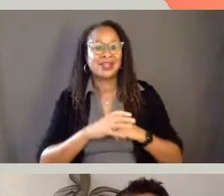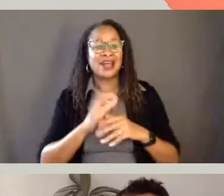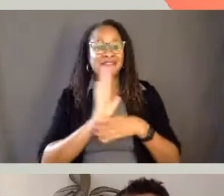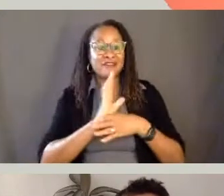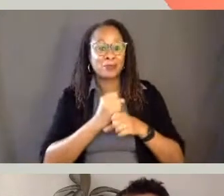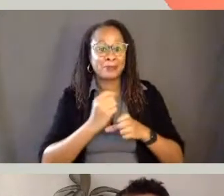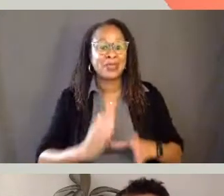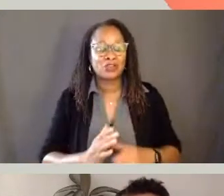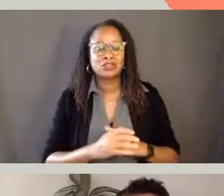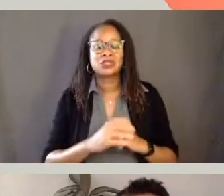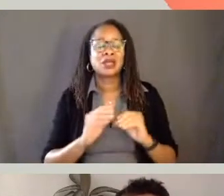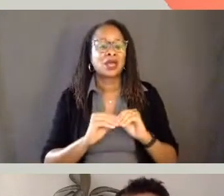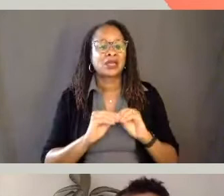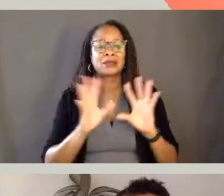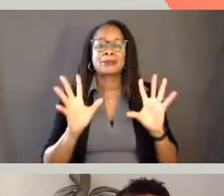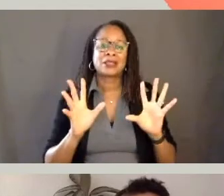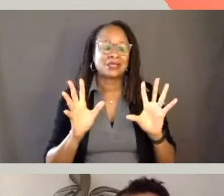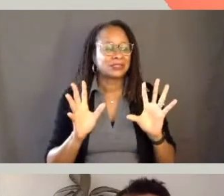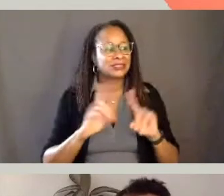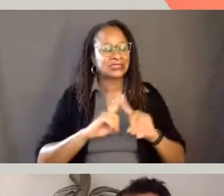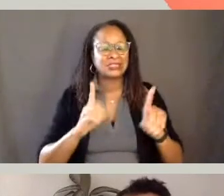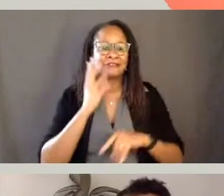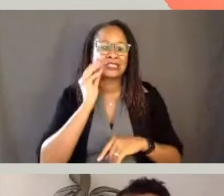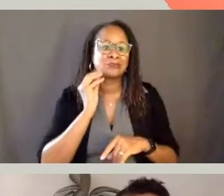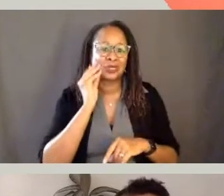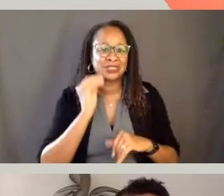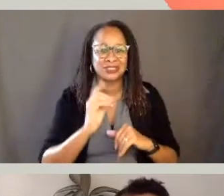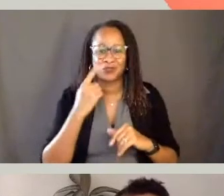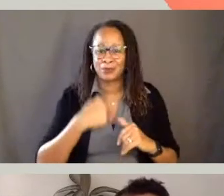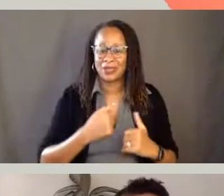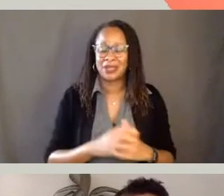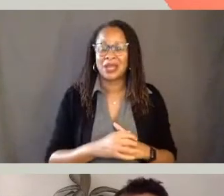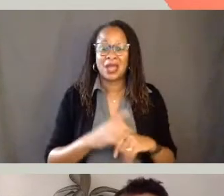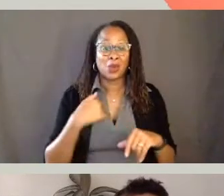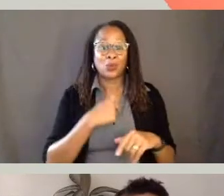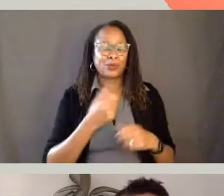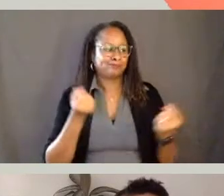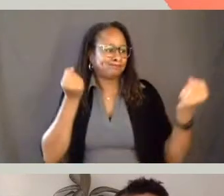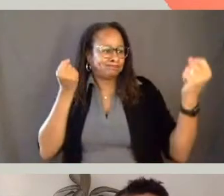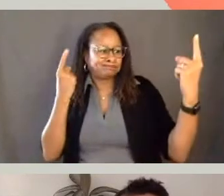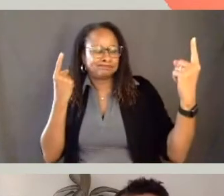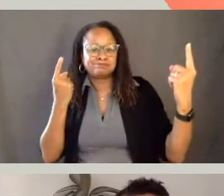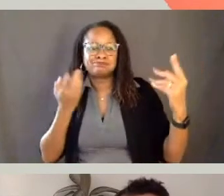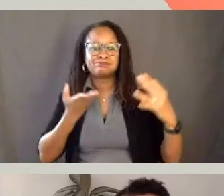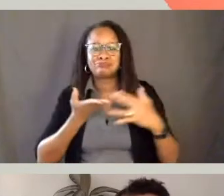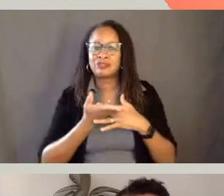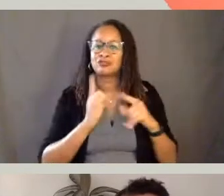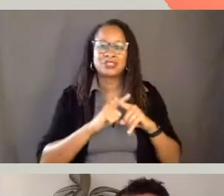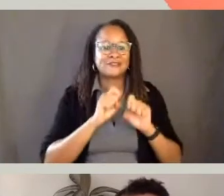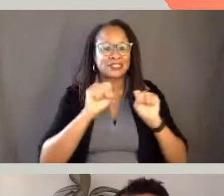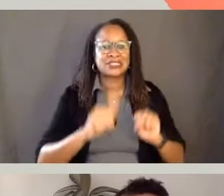it creates a completely different experience because we get each other through different systems of oppression.